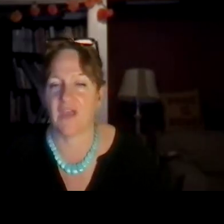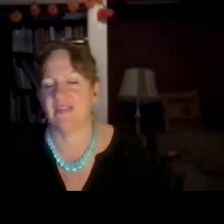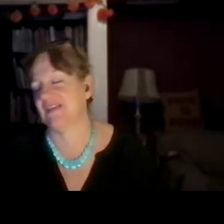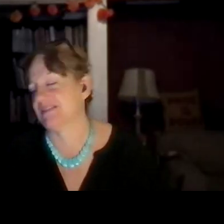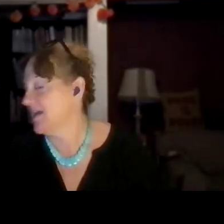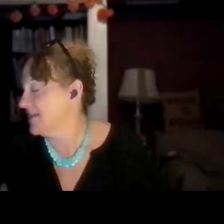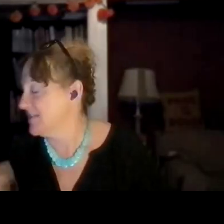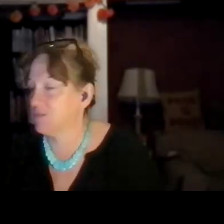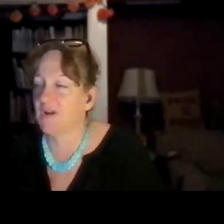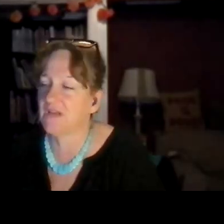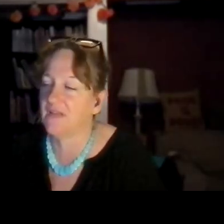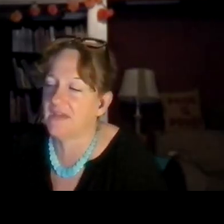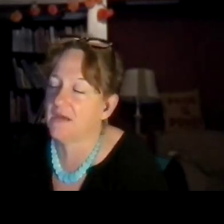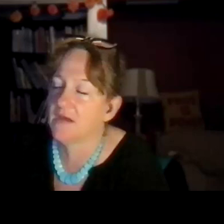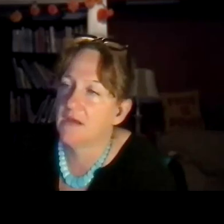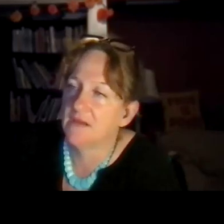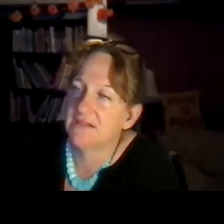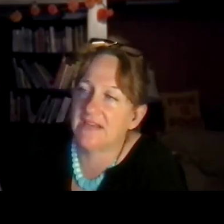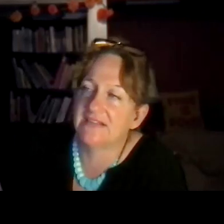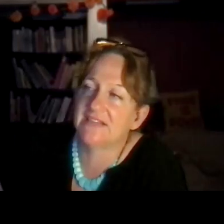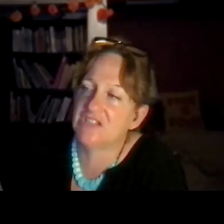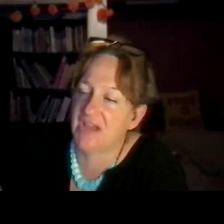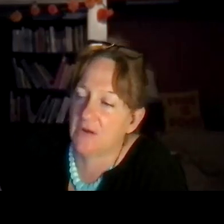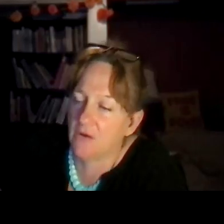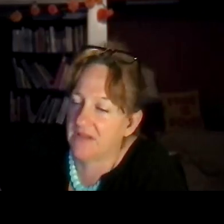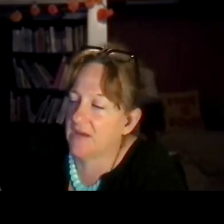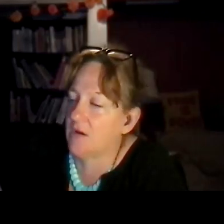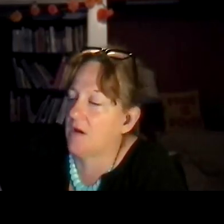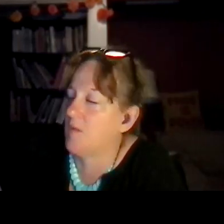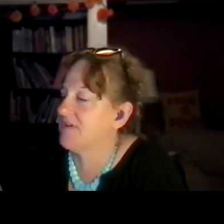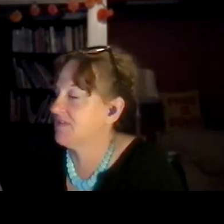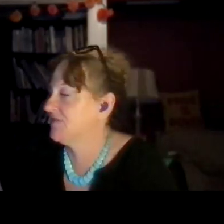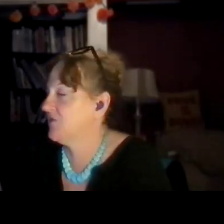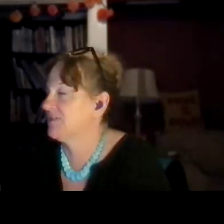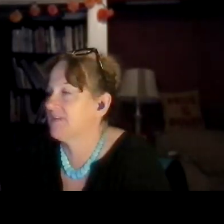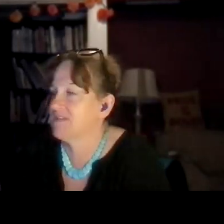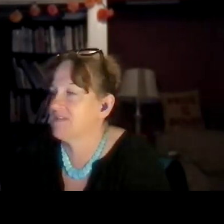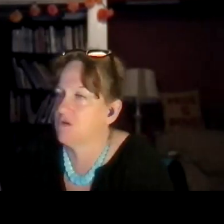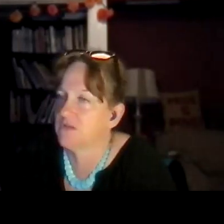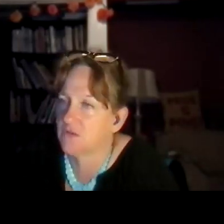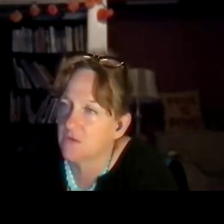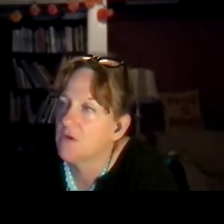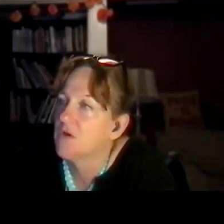Meriah: Okay, thanks. This one is on the Meriah: Csc channel, the comprehensive service centers